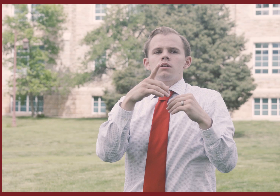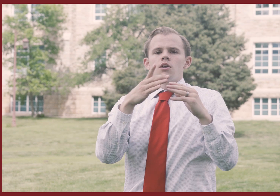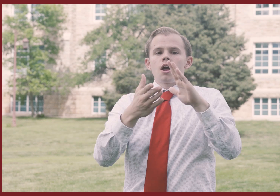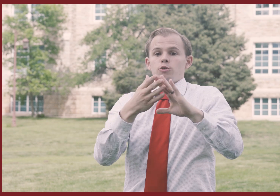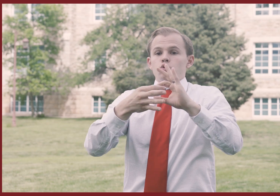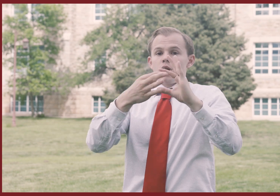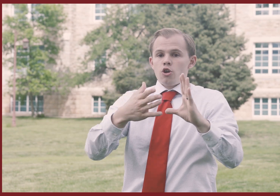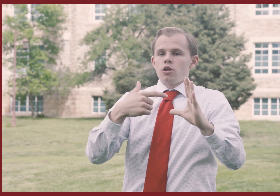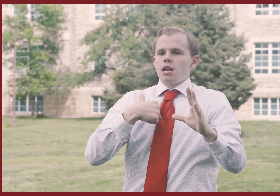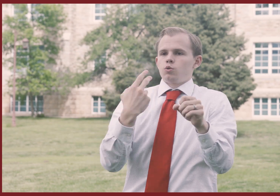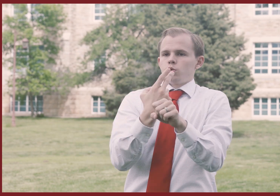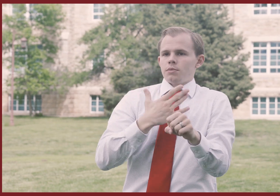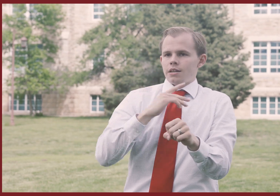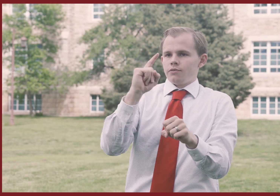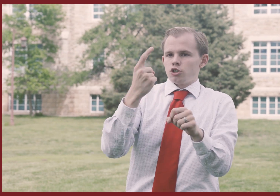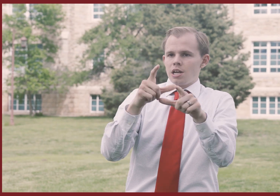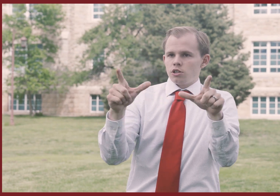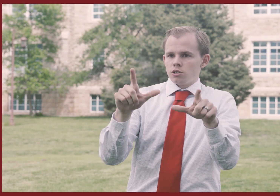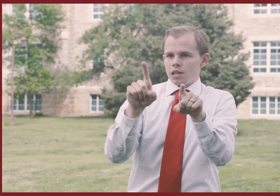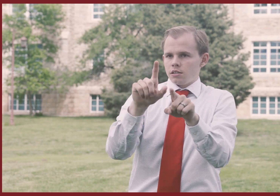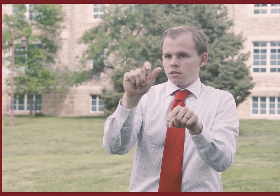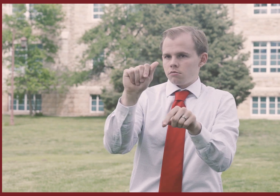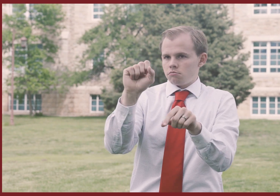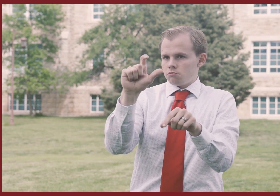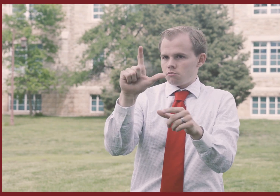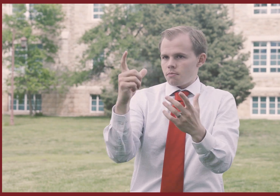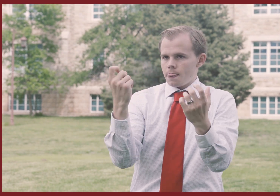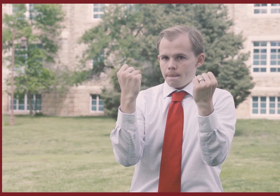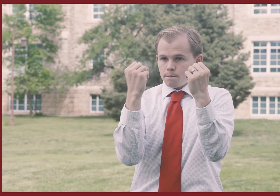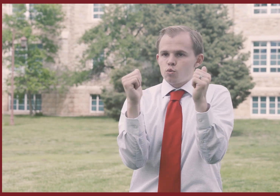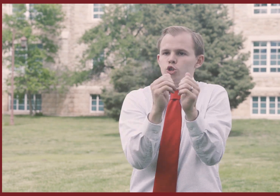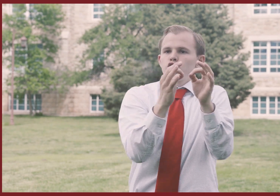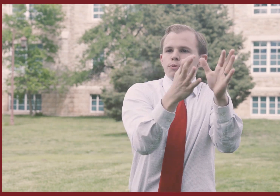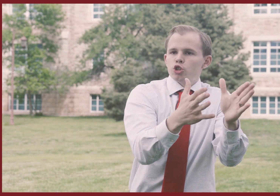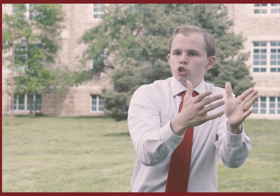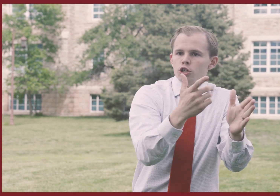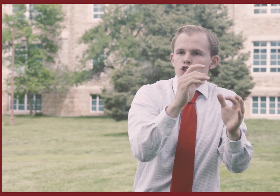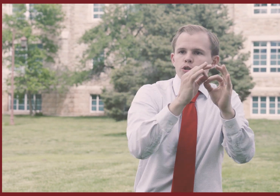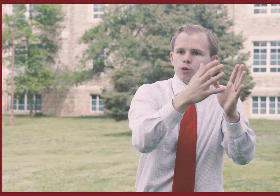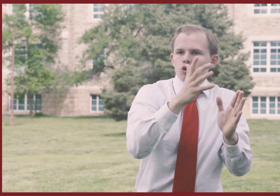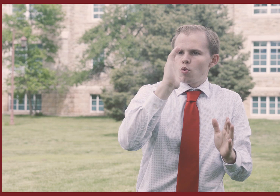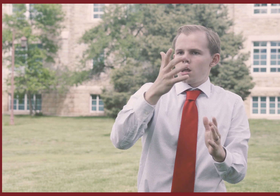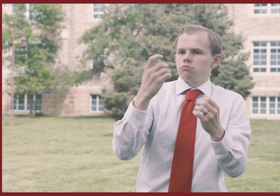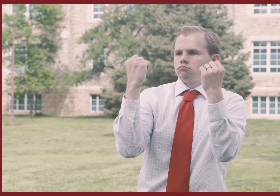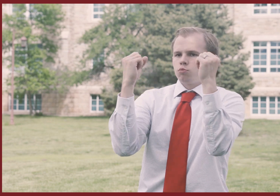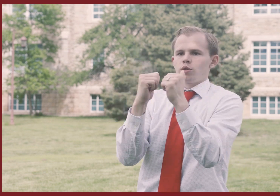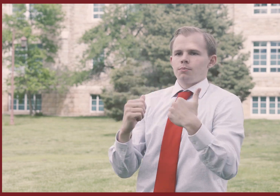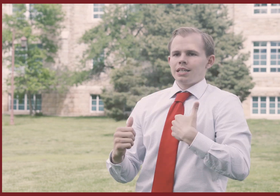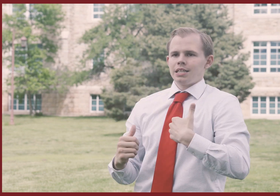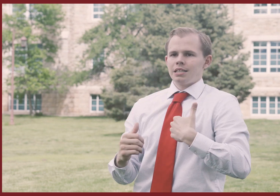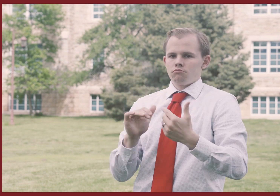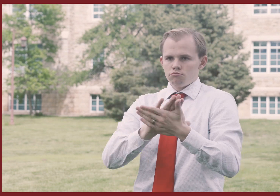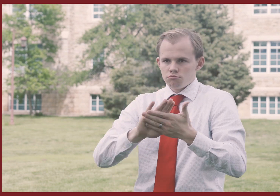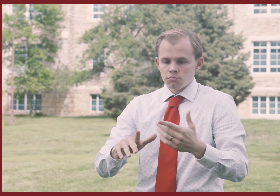Operations Coordinator I used my first language, ASL. I use my first language with the interpreters You know, when they would sign with me